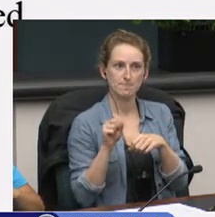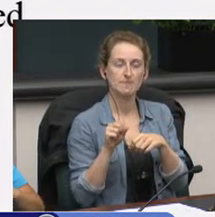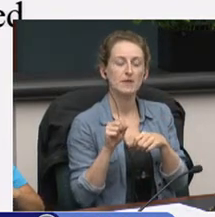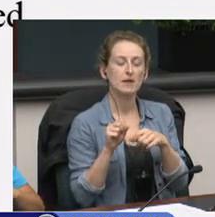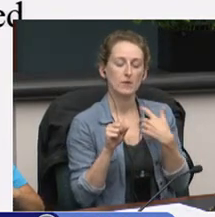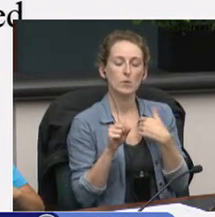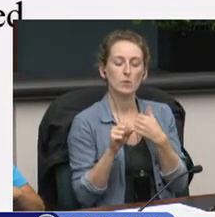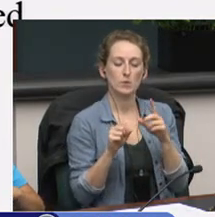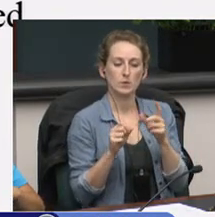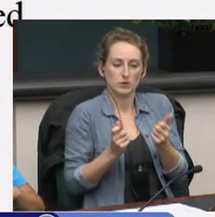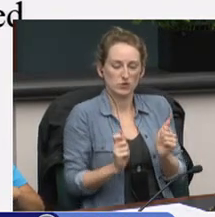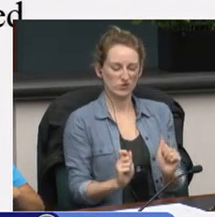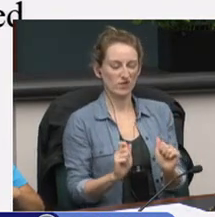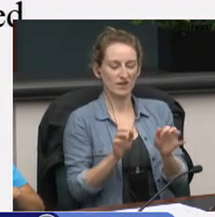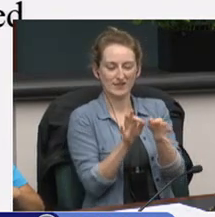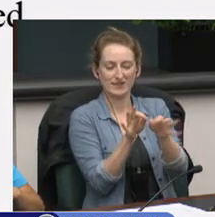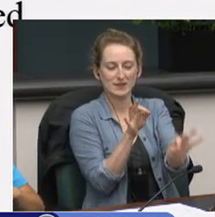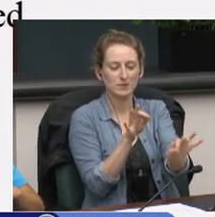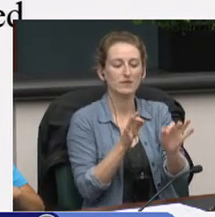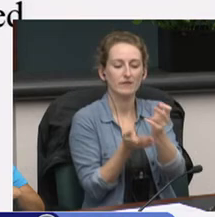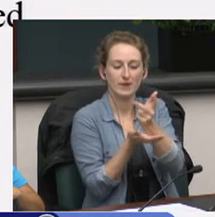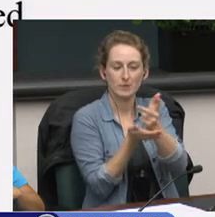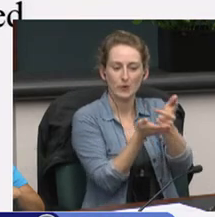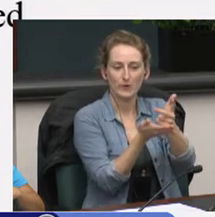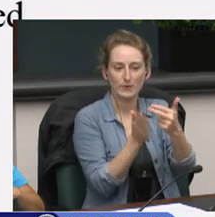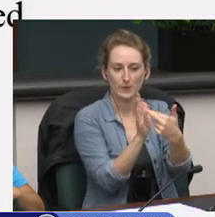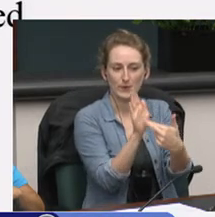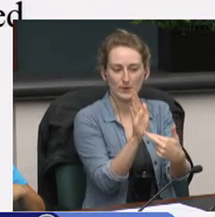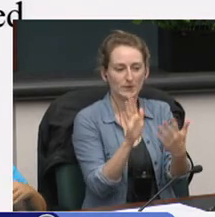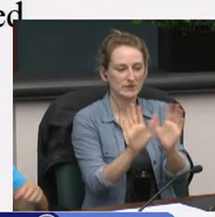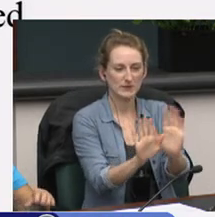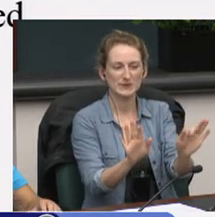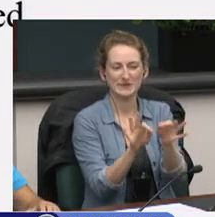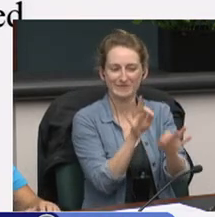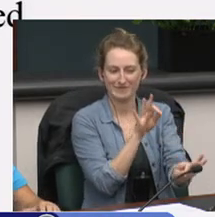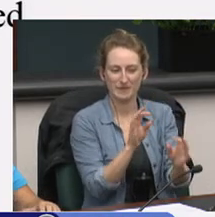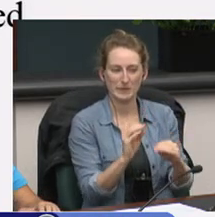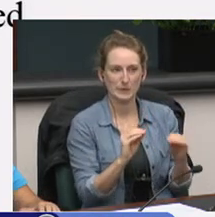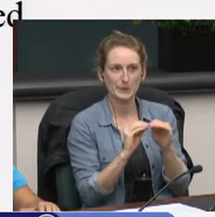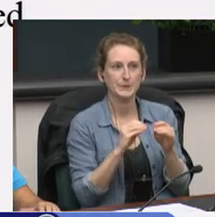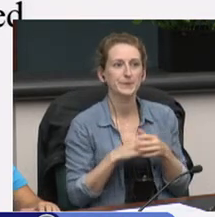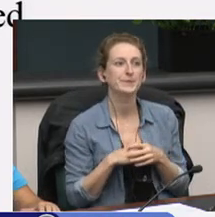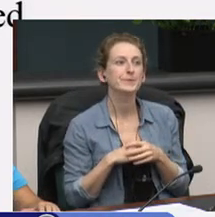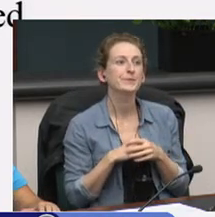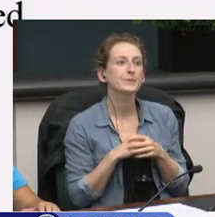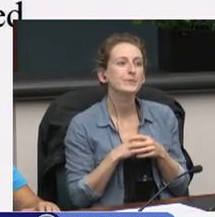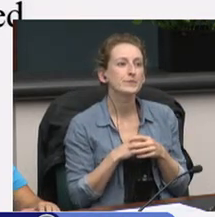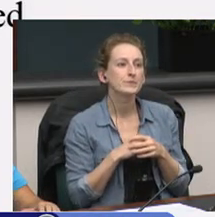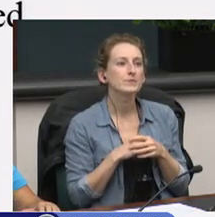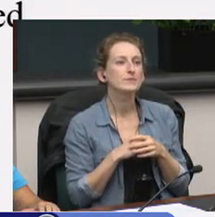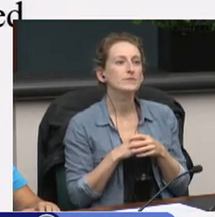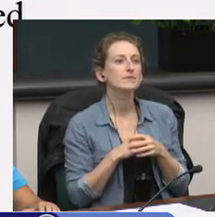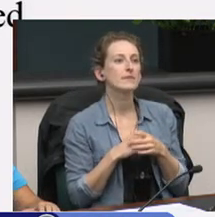reducing the dimensional spaces so looking at how much area is required for